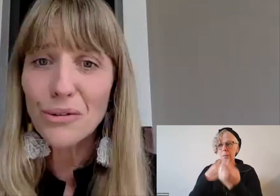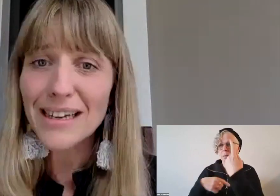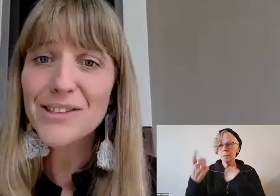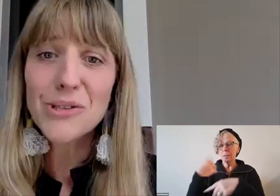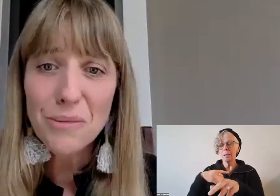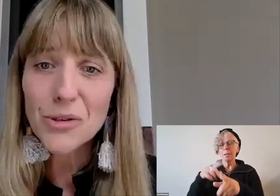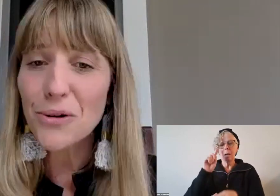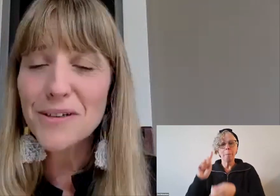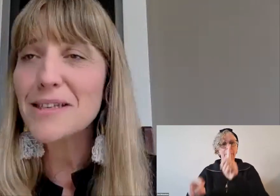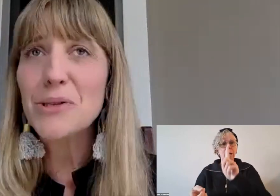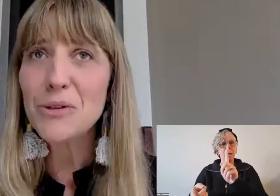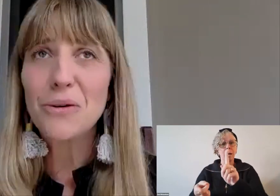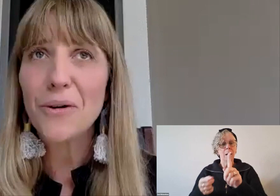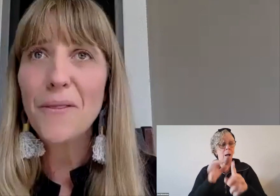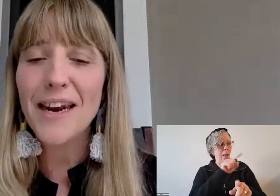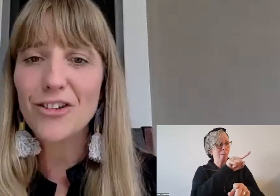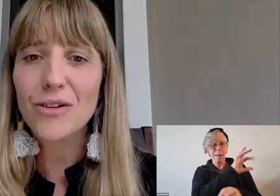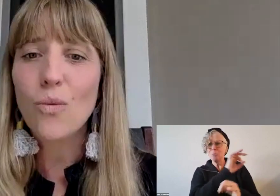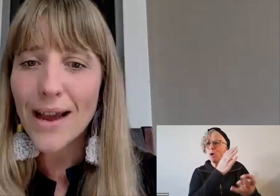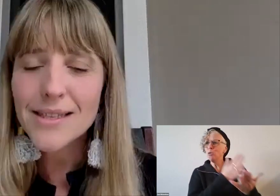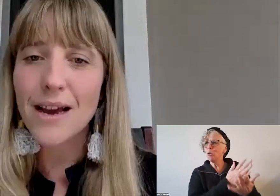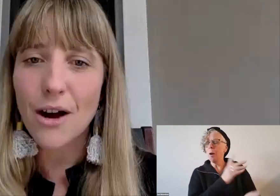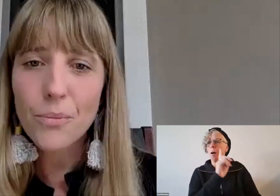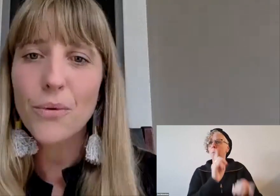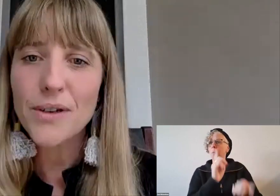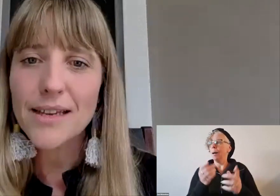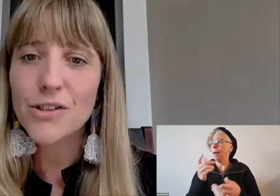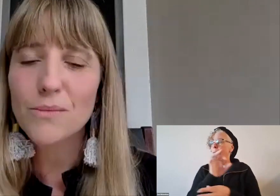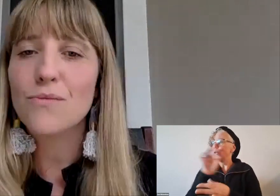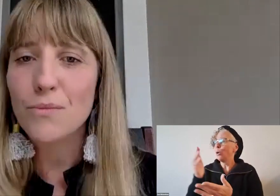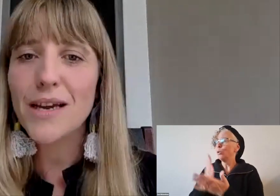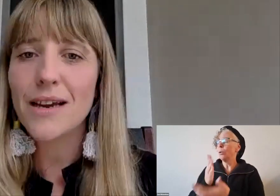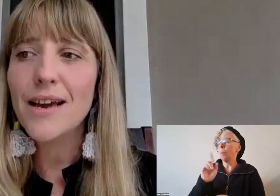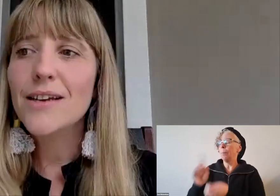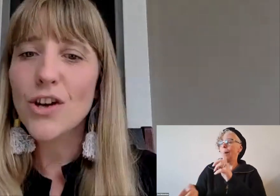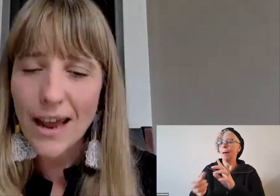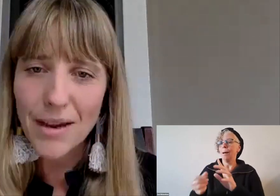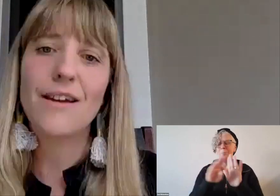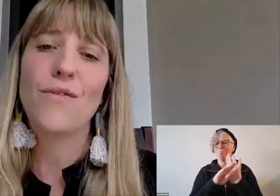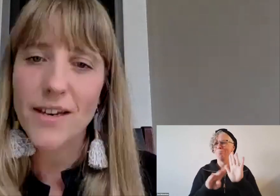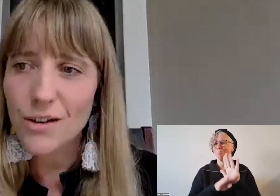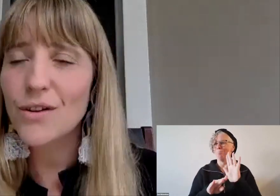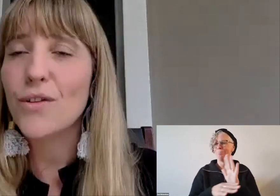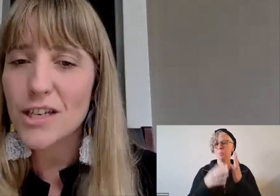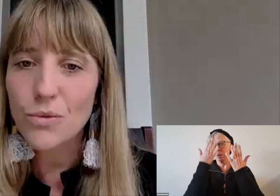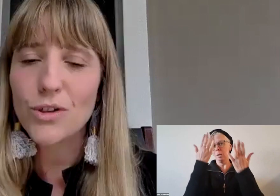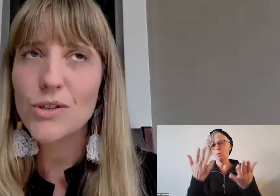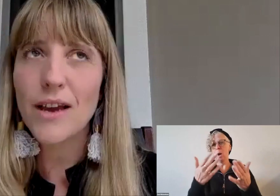Like there's so much bureaucracy, there's so much going on that actually weighs down boards and stops them from being dynamic and effective and flexible,